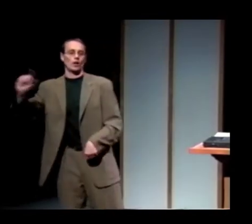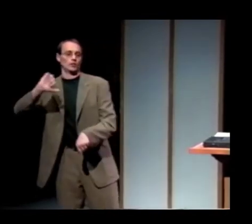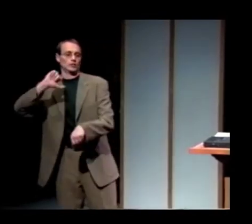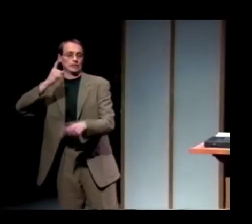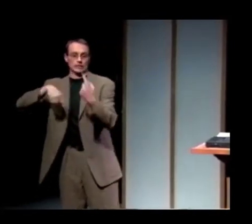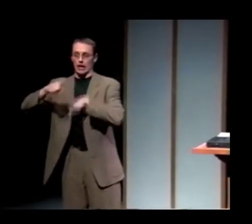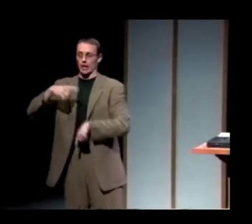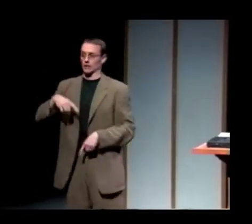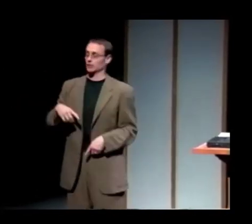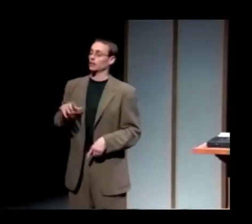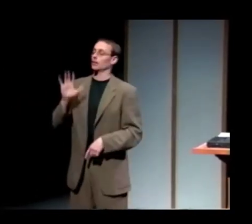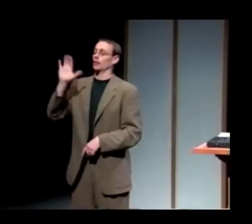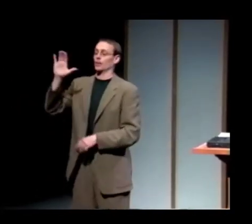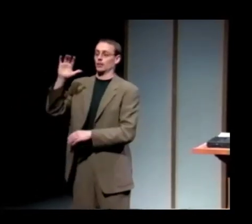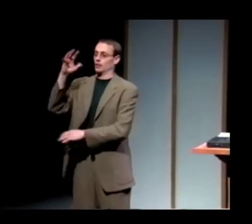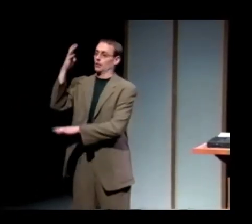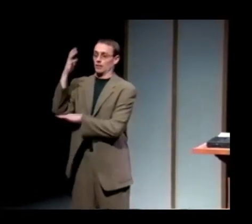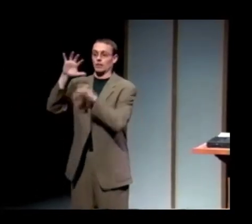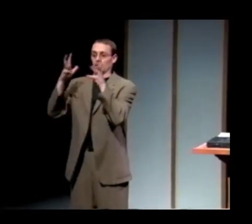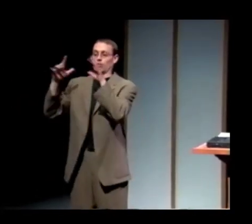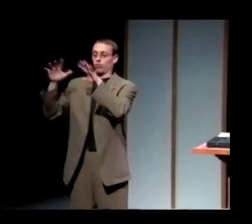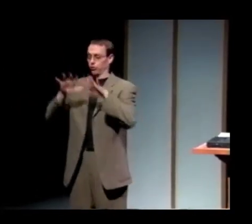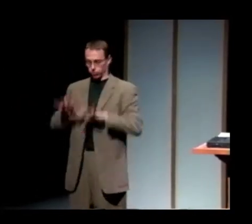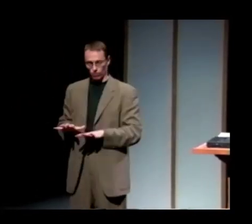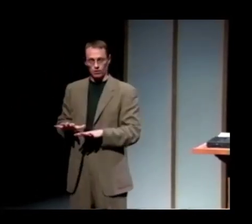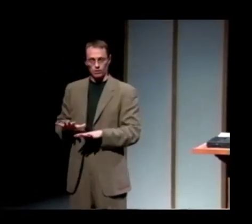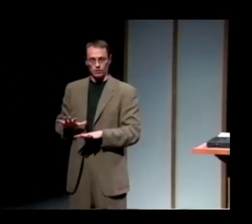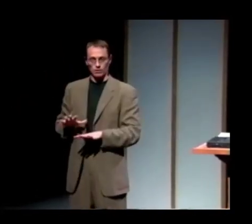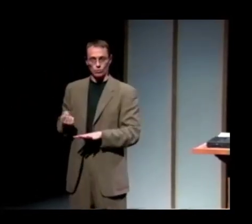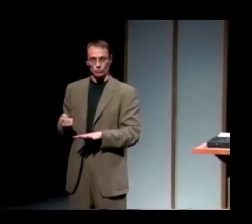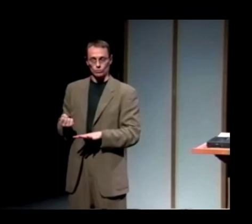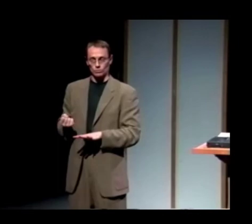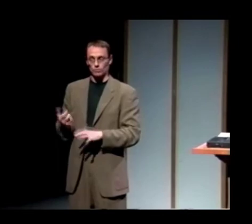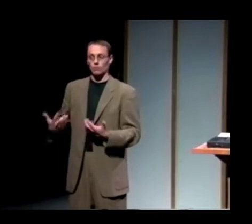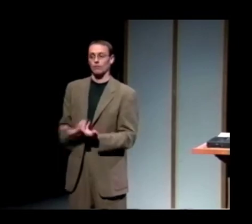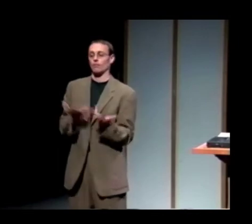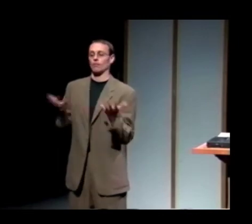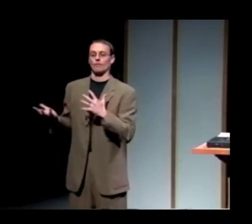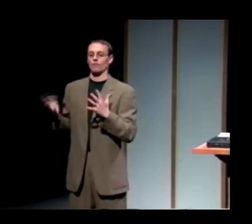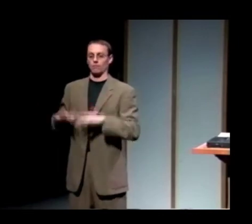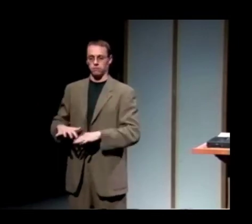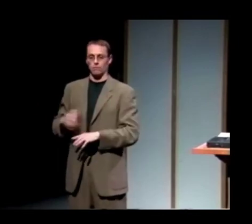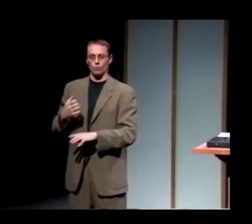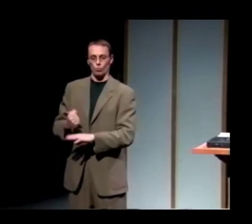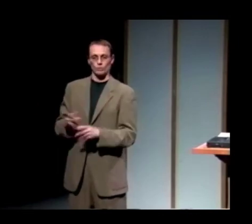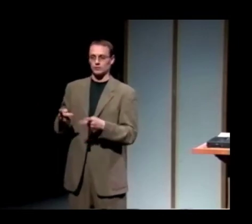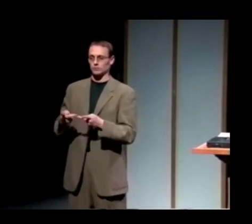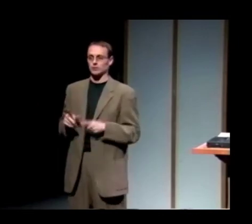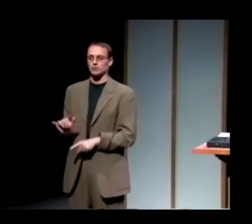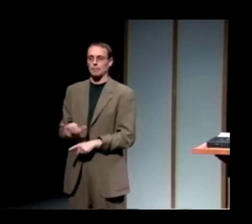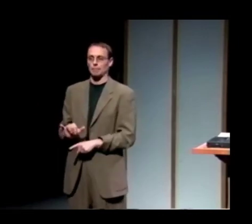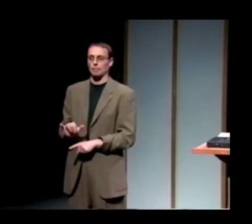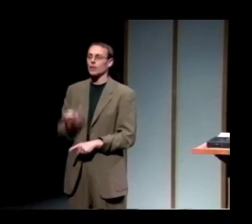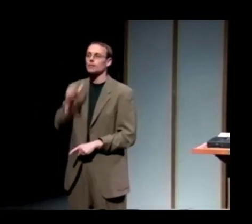THERE'S A MOVEMENT RHYME. ALSO, LOCATION, WHERE THE SIGN IS PLACED, WHERE WE ESTABLISH THE TREE,